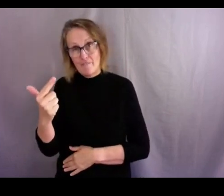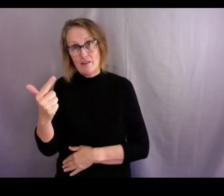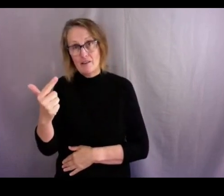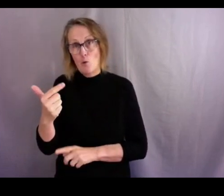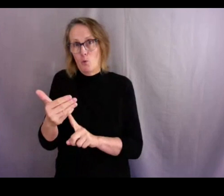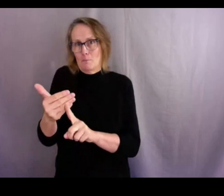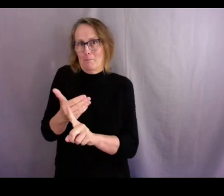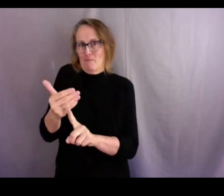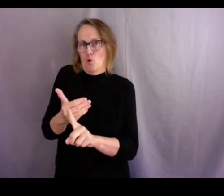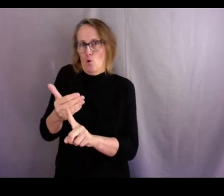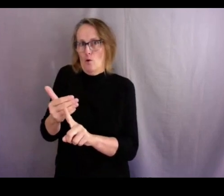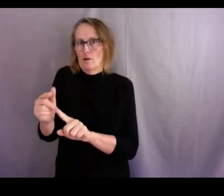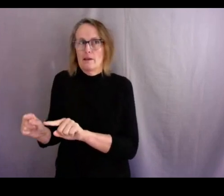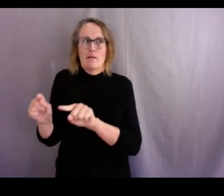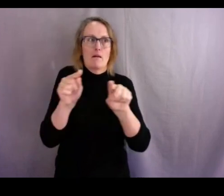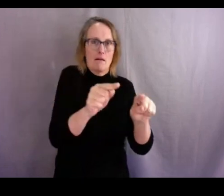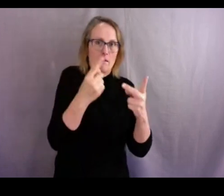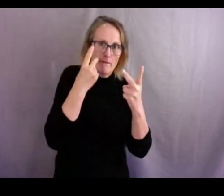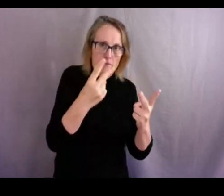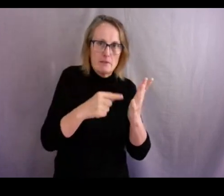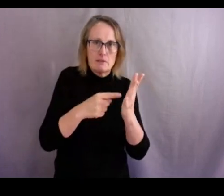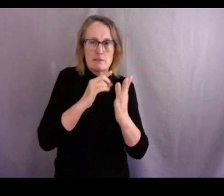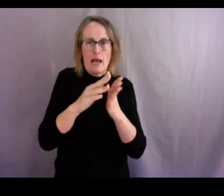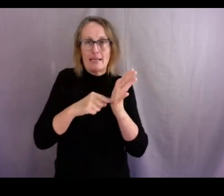Just there is a Gauguin museum,